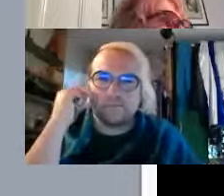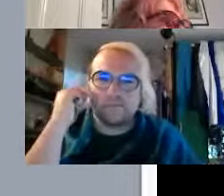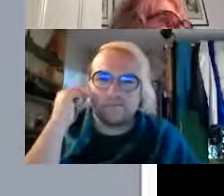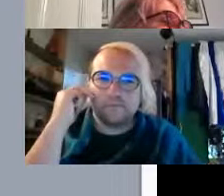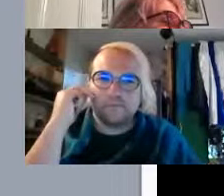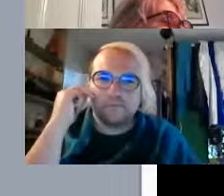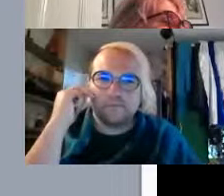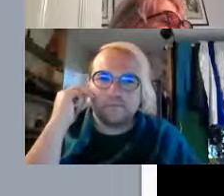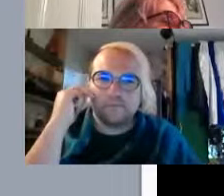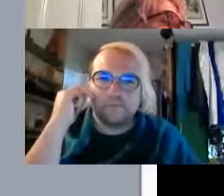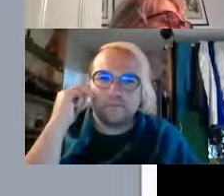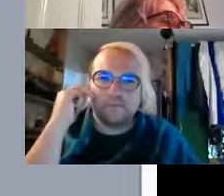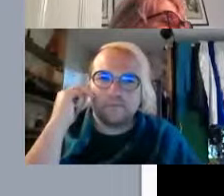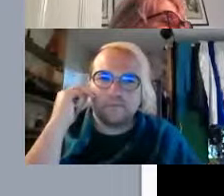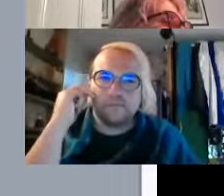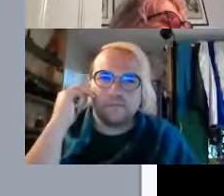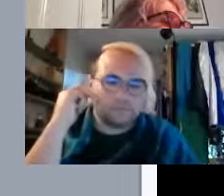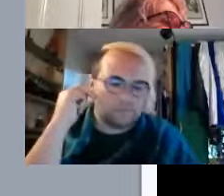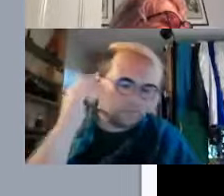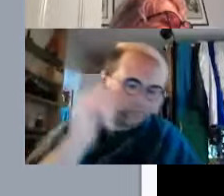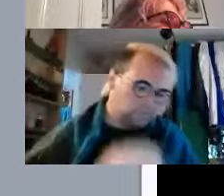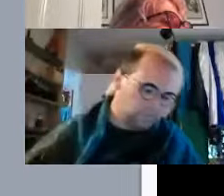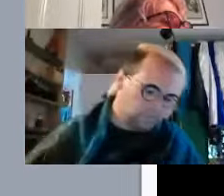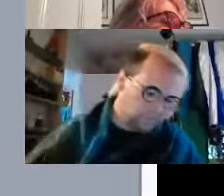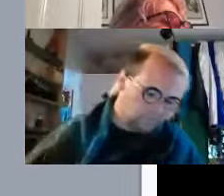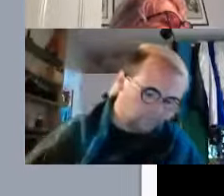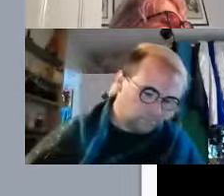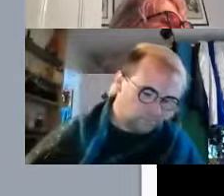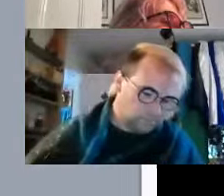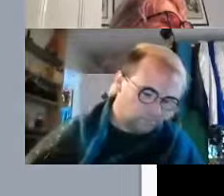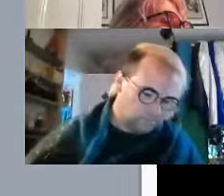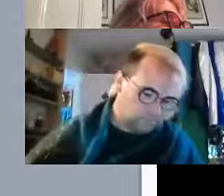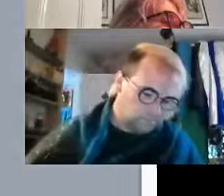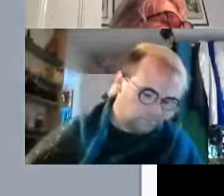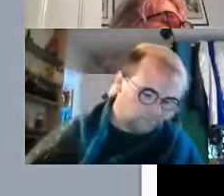a really nice space and very mixed harris museum and art gallery in preston